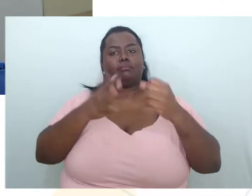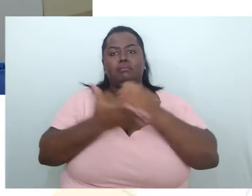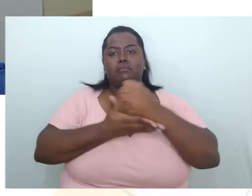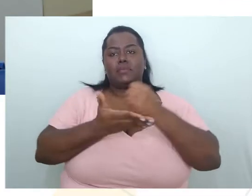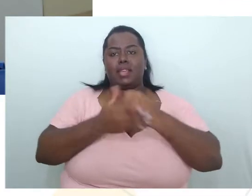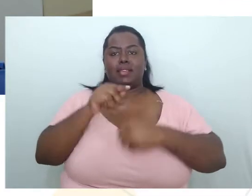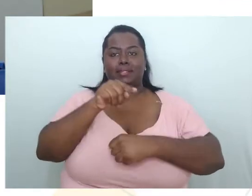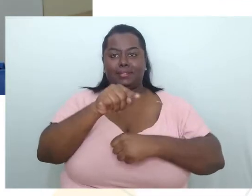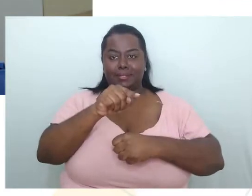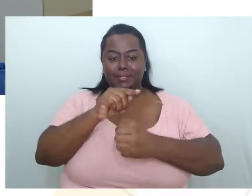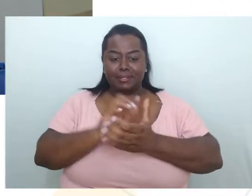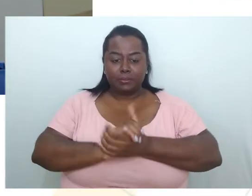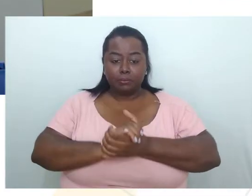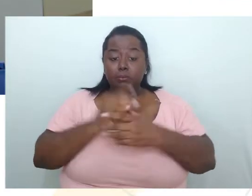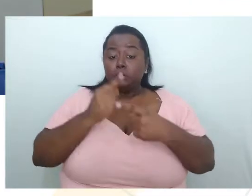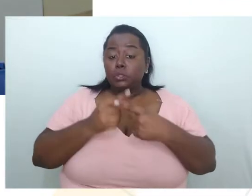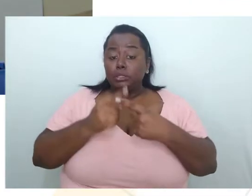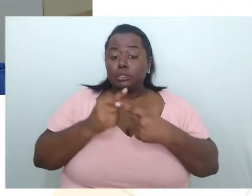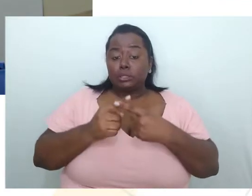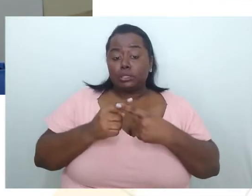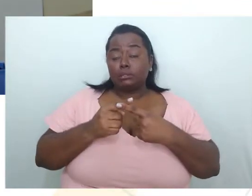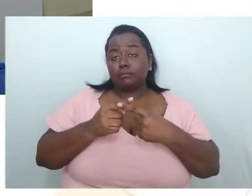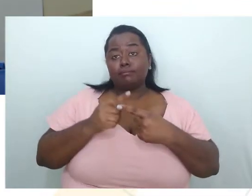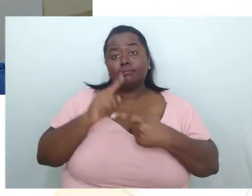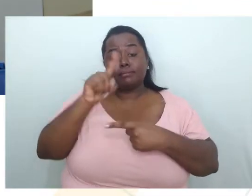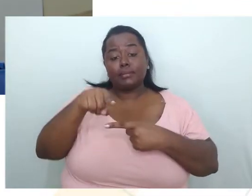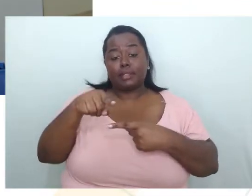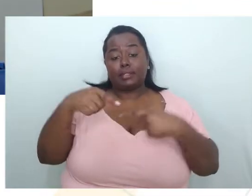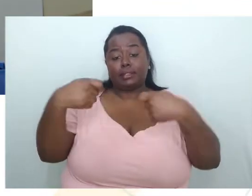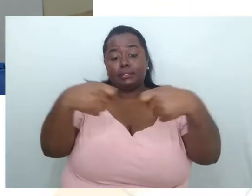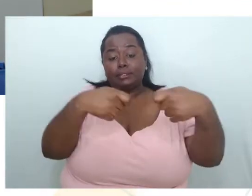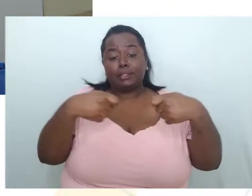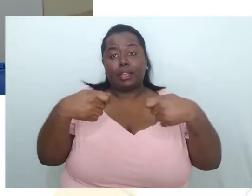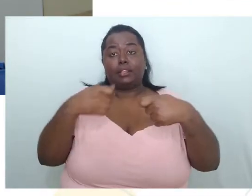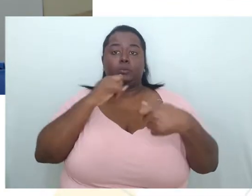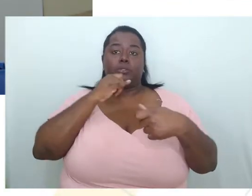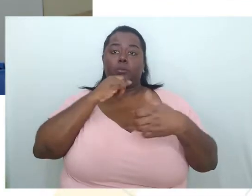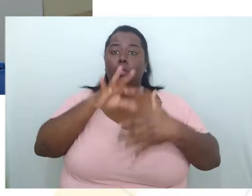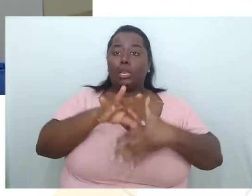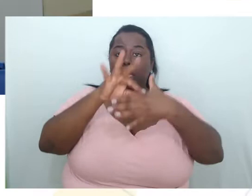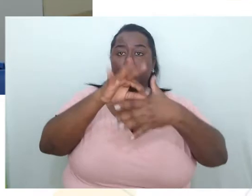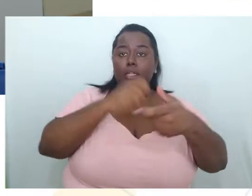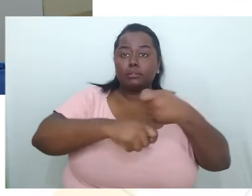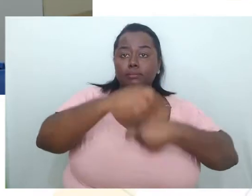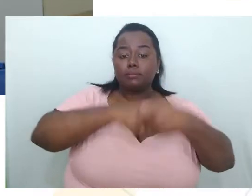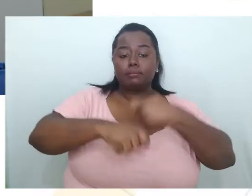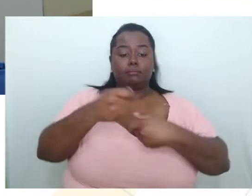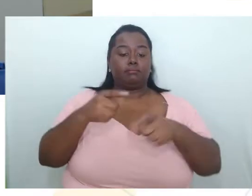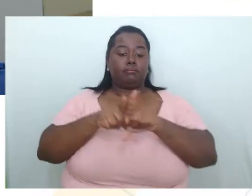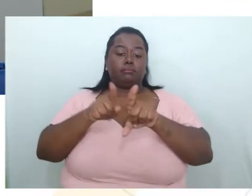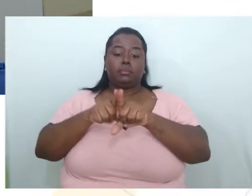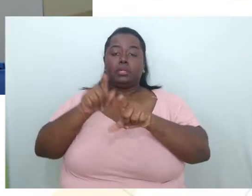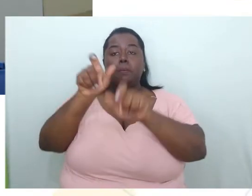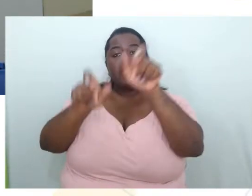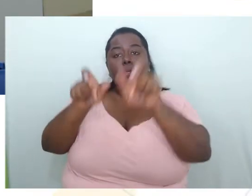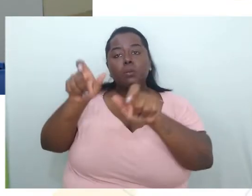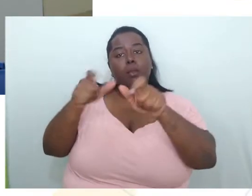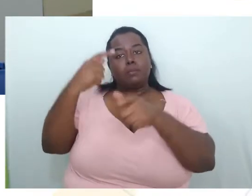without which leading economists and thinkers have said that without